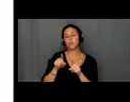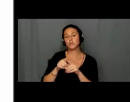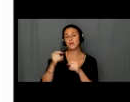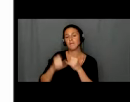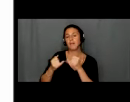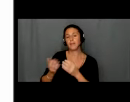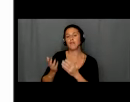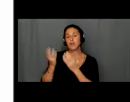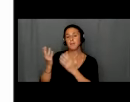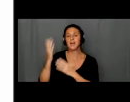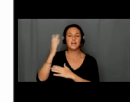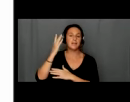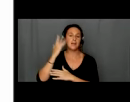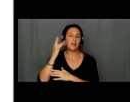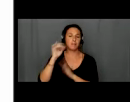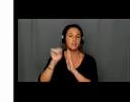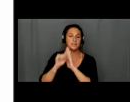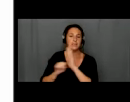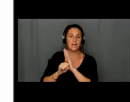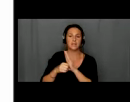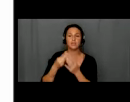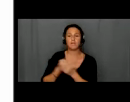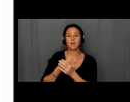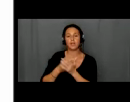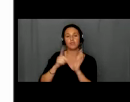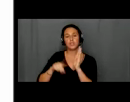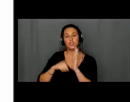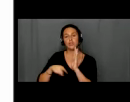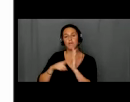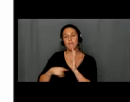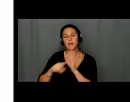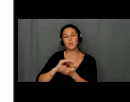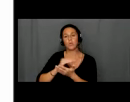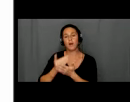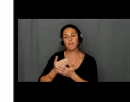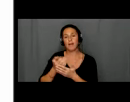California should funds research to quantify economic losses due to heat and